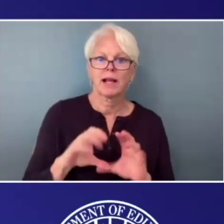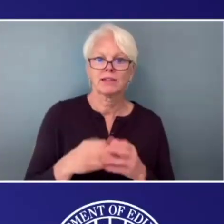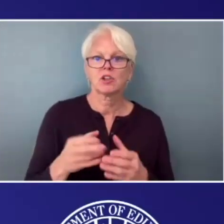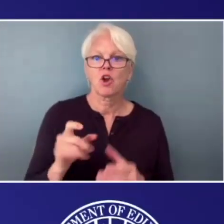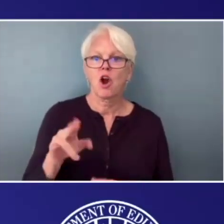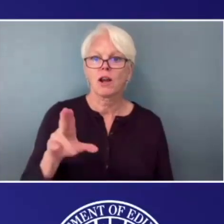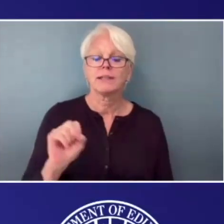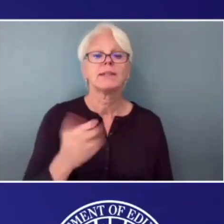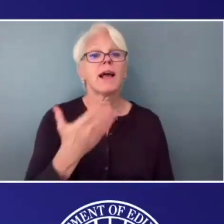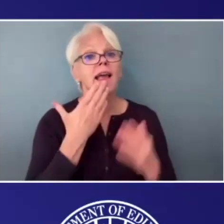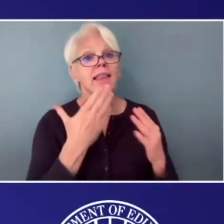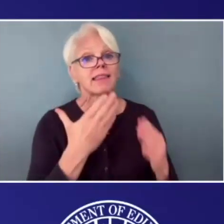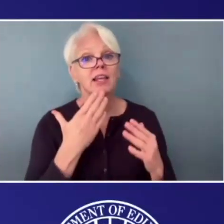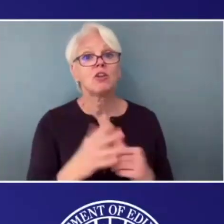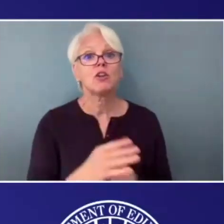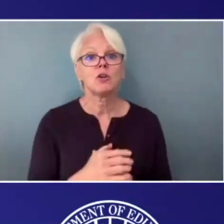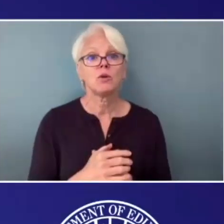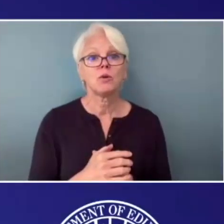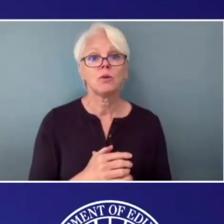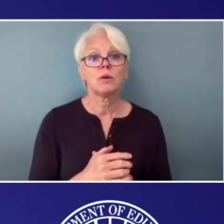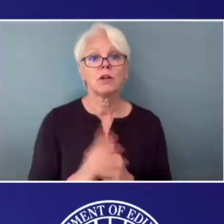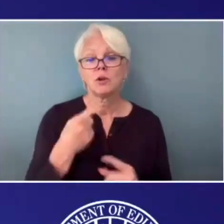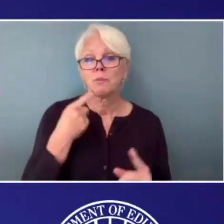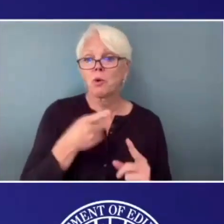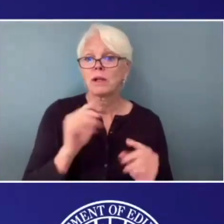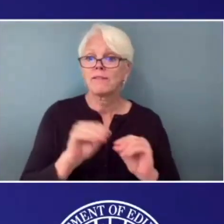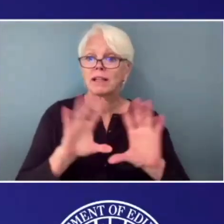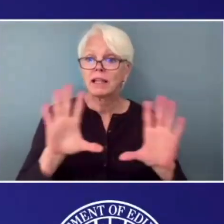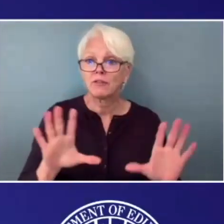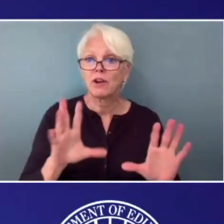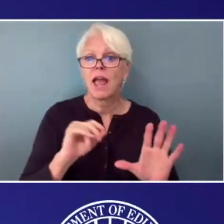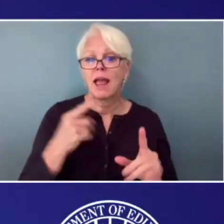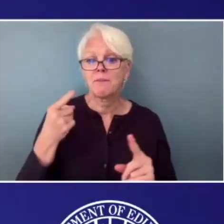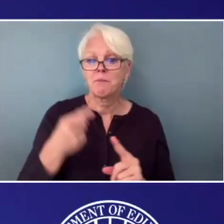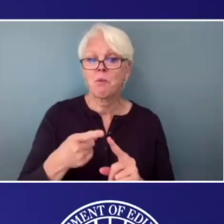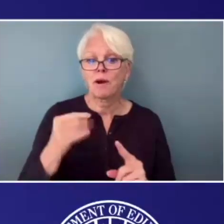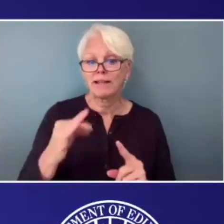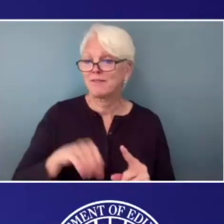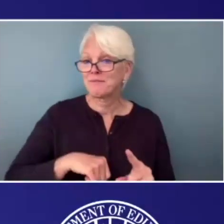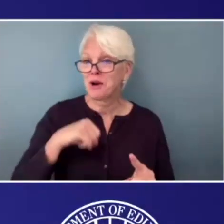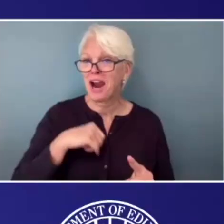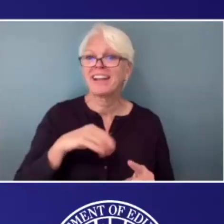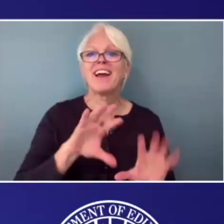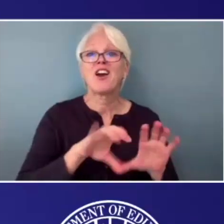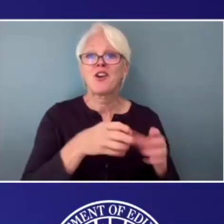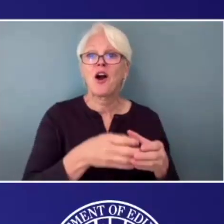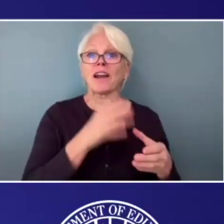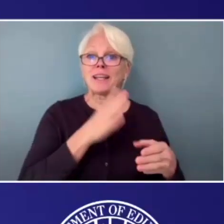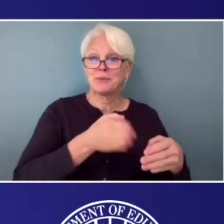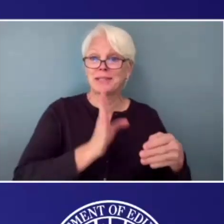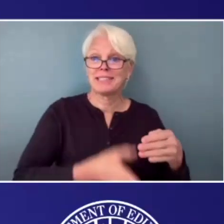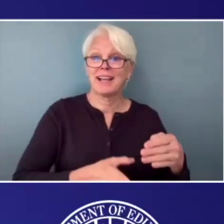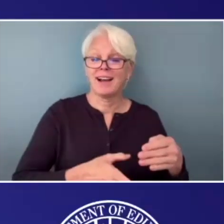Thank you. Just a point of clarification, point of pride, that the caucus was done with 30 seconds to spare on my 20-minute